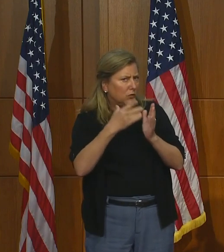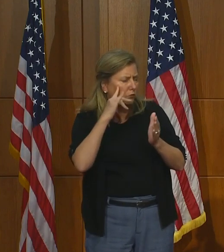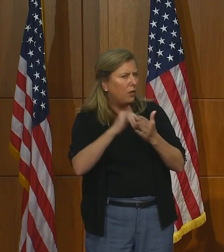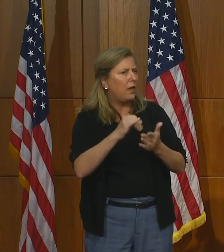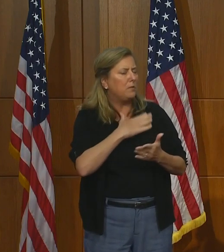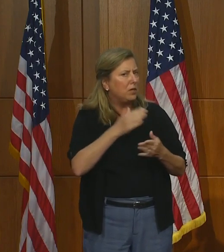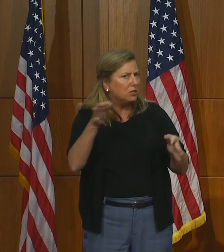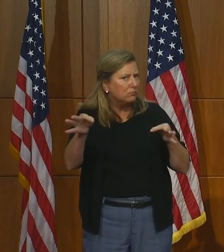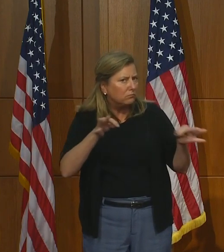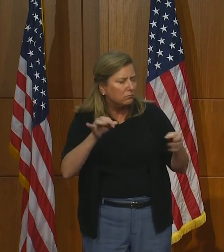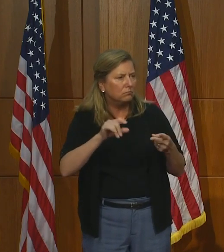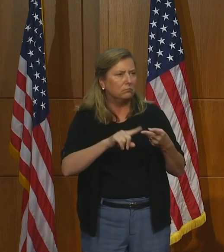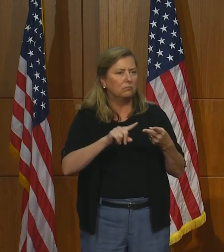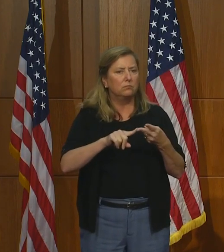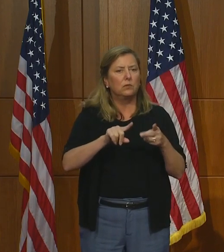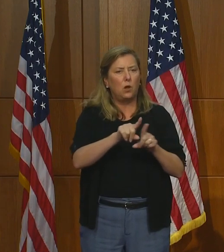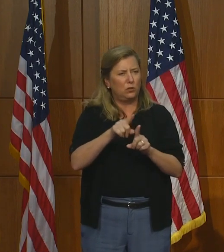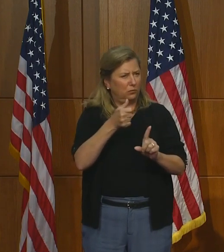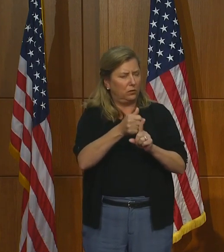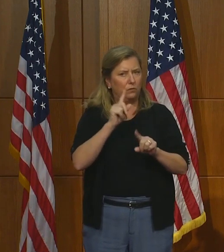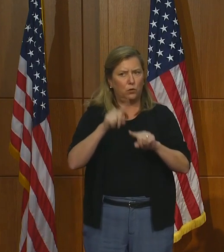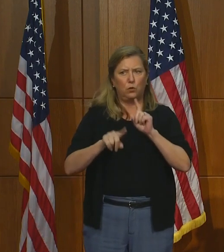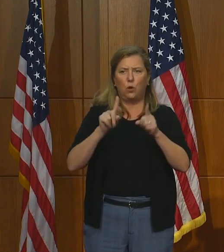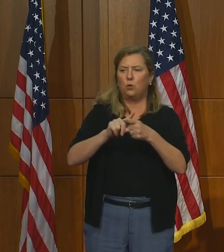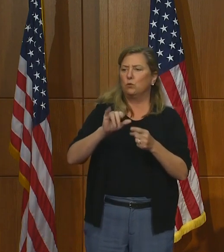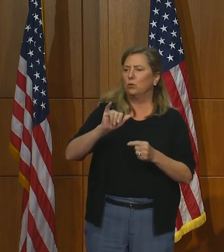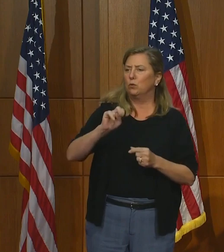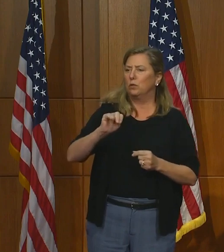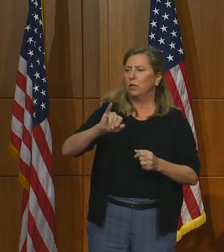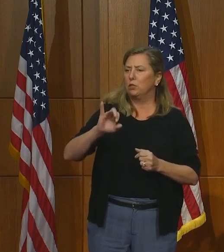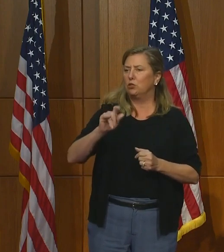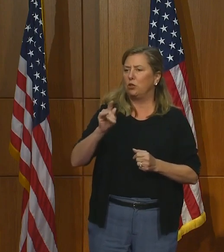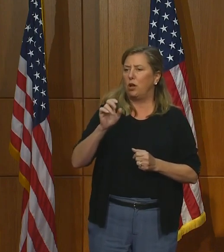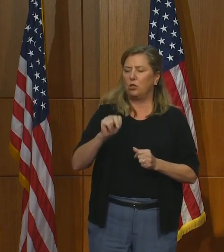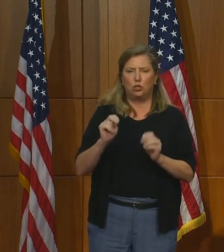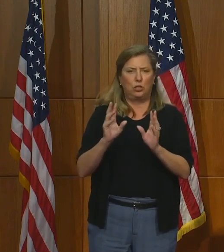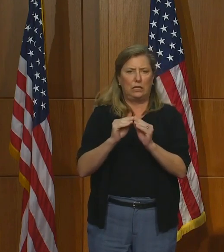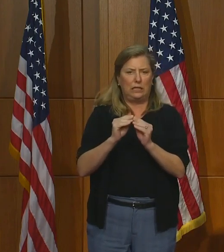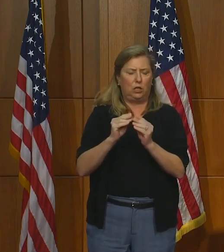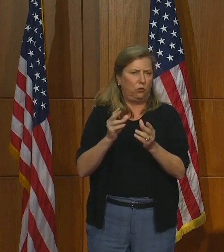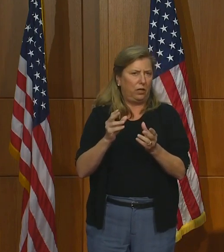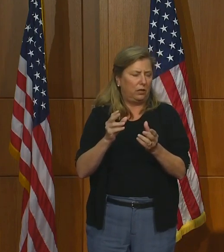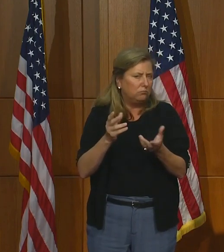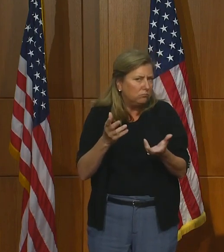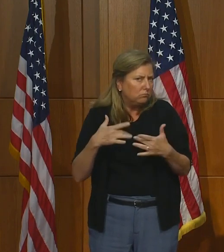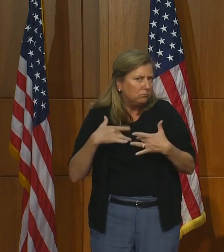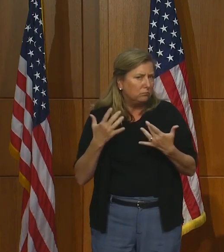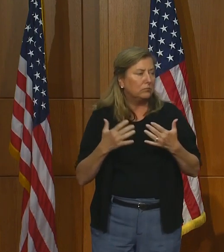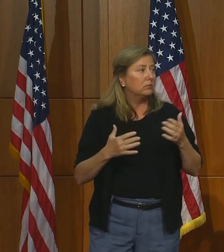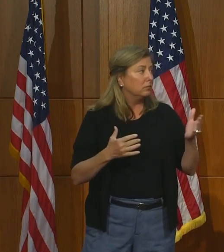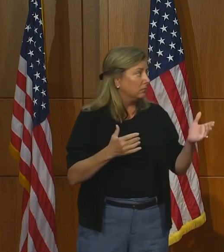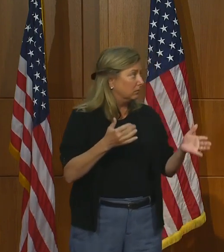THE SPECIFICATION AND ALSO TO TALK ABOUT MAYBE NOT BEING ABLE TO BE ACCESSED POSITIVE